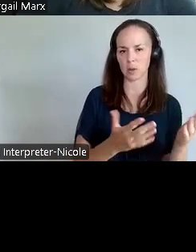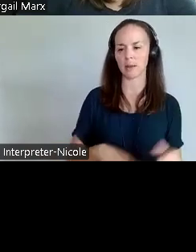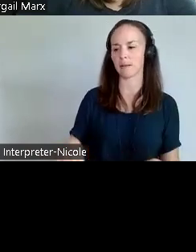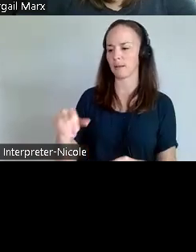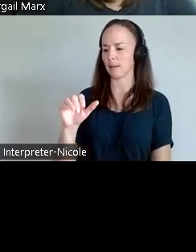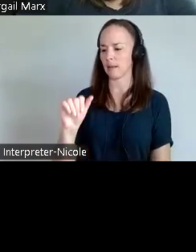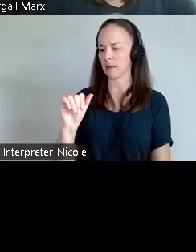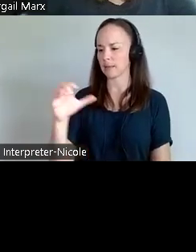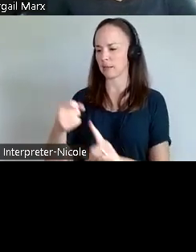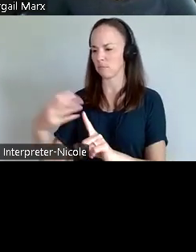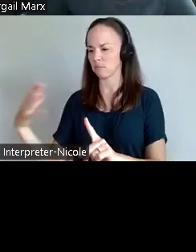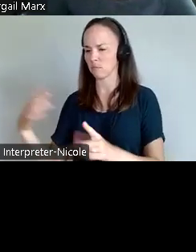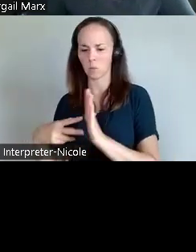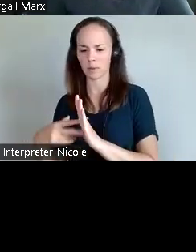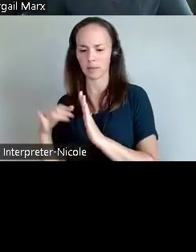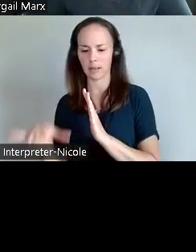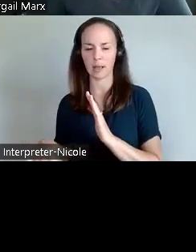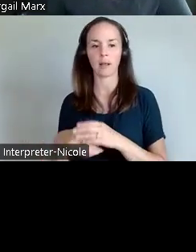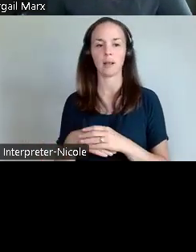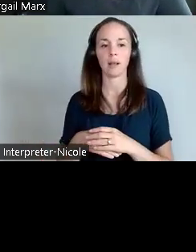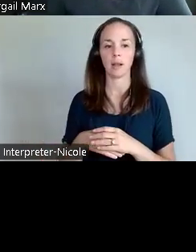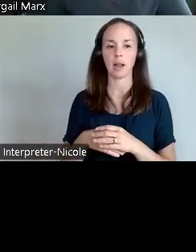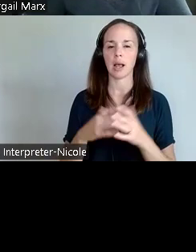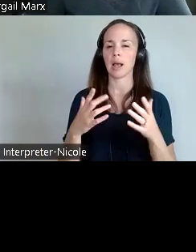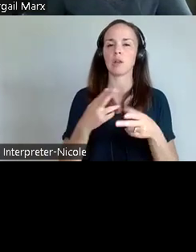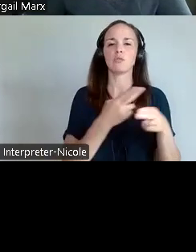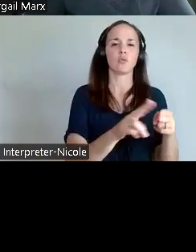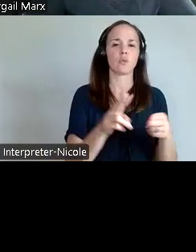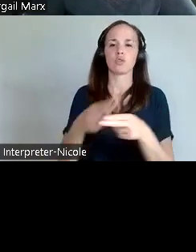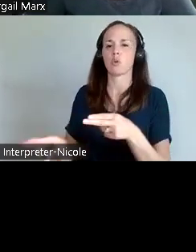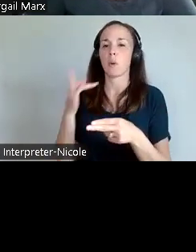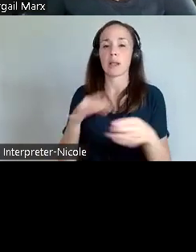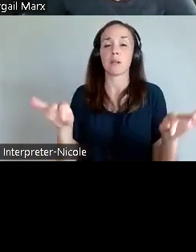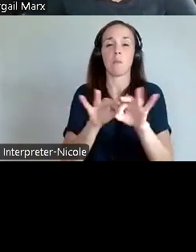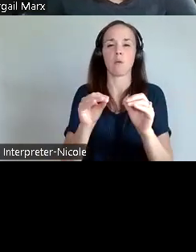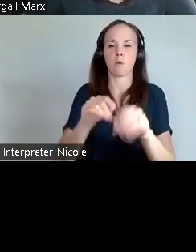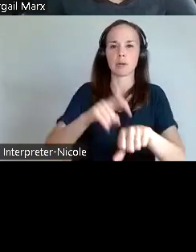bit shorter so we can kind of get to the meat of that assessment and intervention as well.